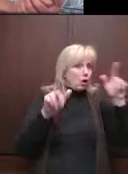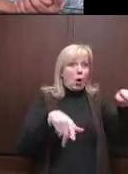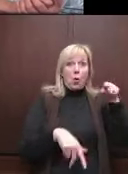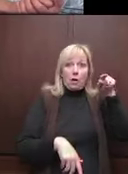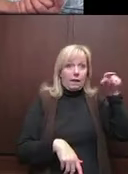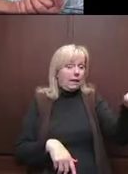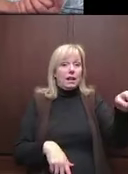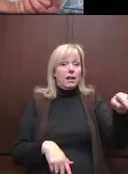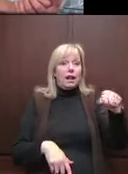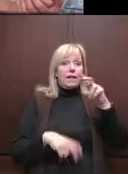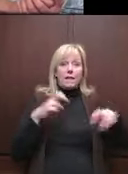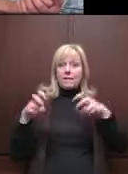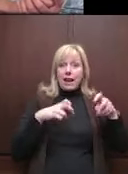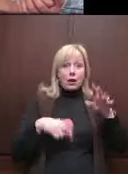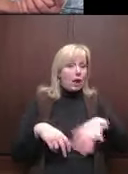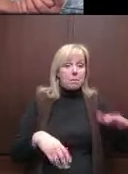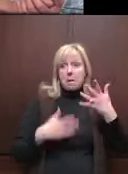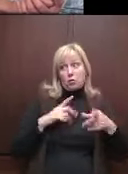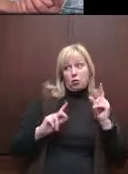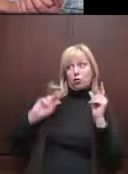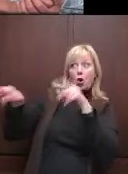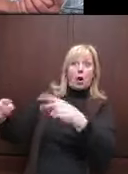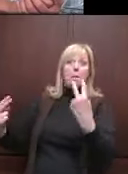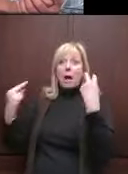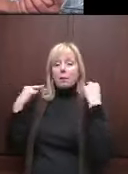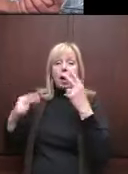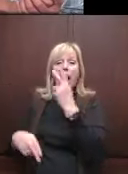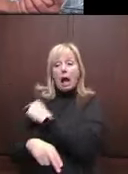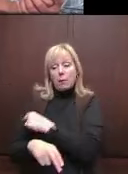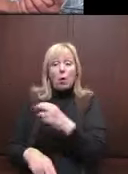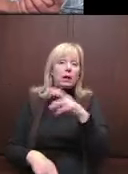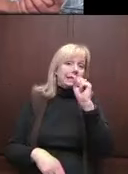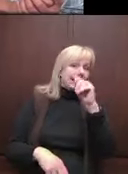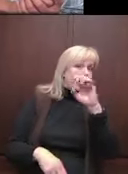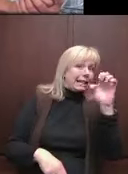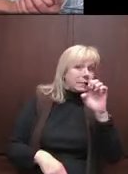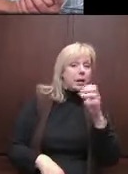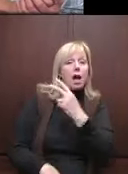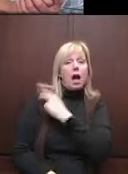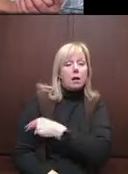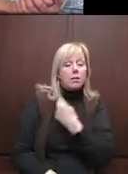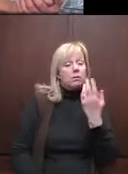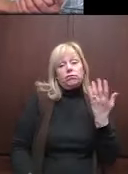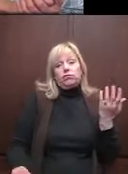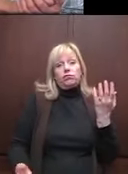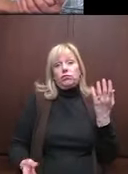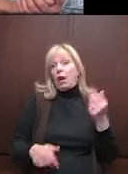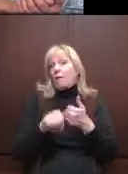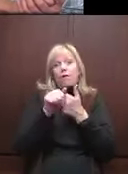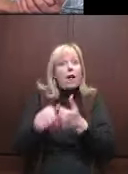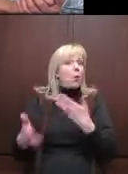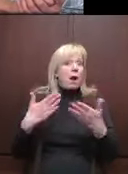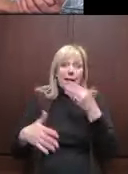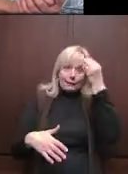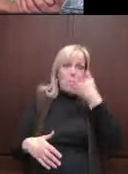notified to come to the fairgrounds. It could be St. Elizabeth Hospital. It could be Bell Memorial, Follow those instructions they give you, and